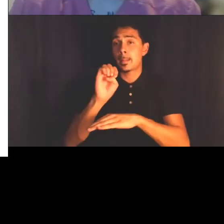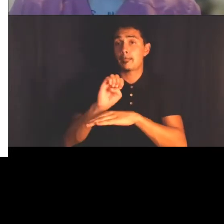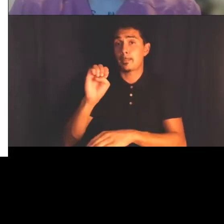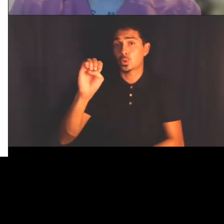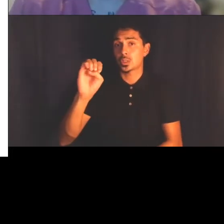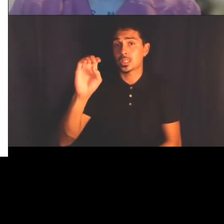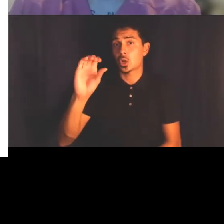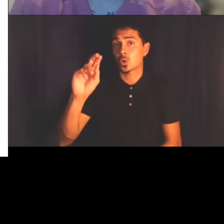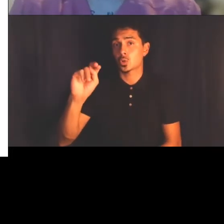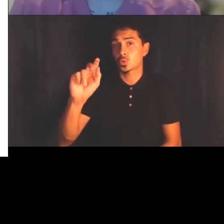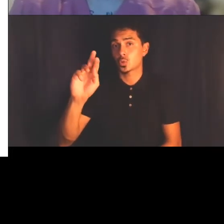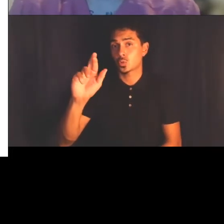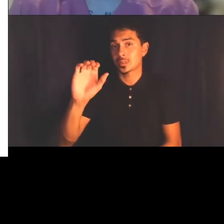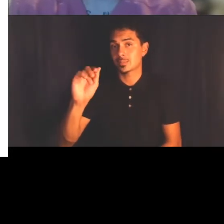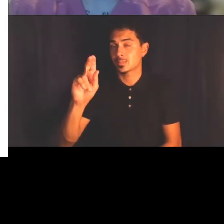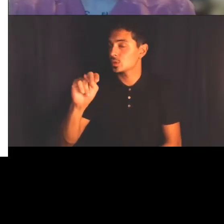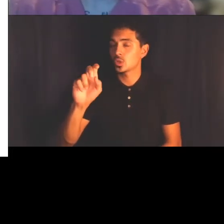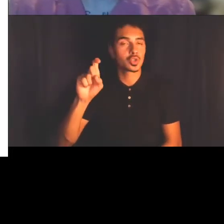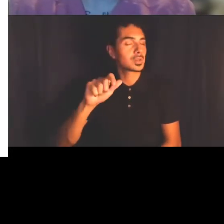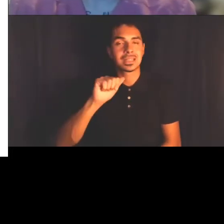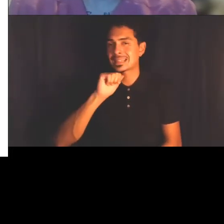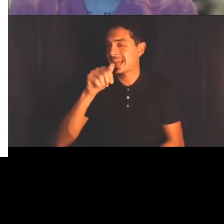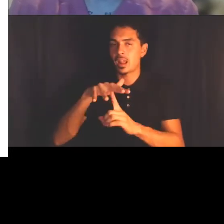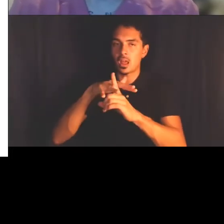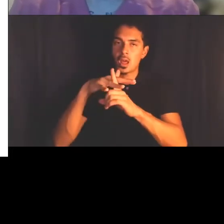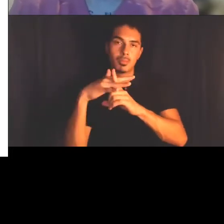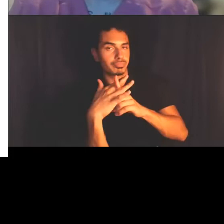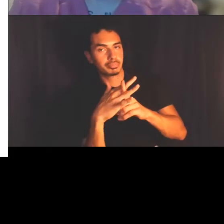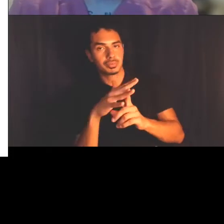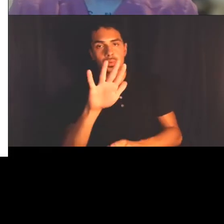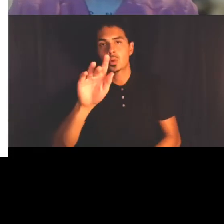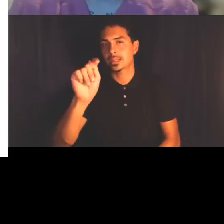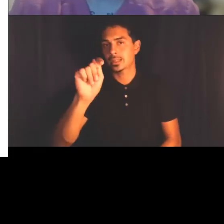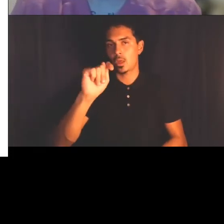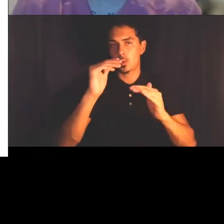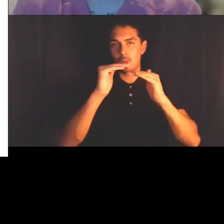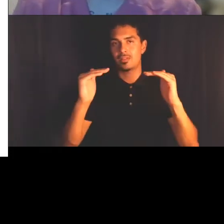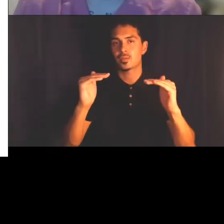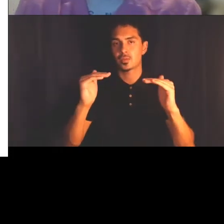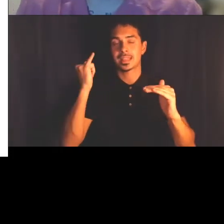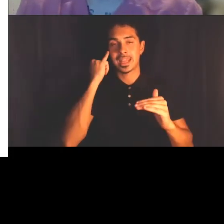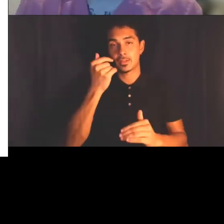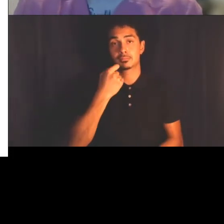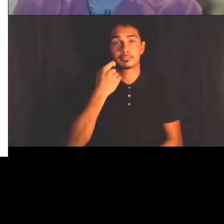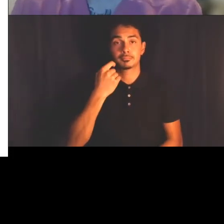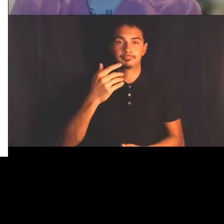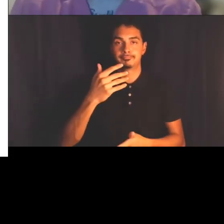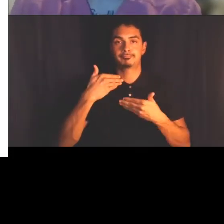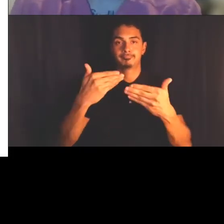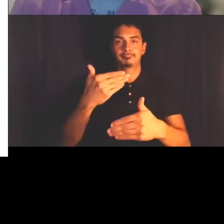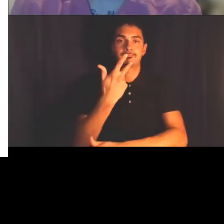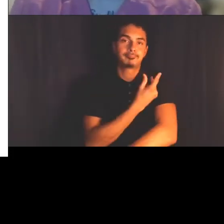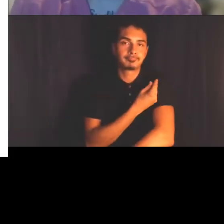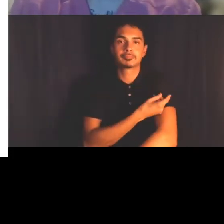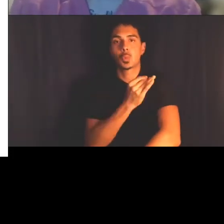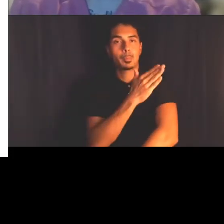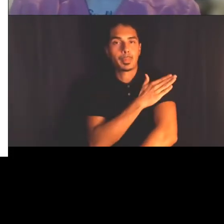So it shouldn't cause their testosterone levels to be impacted in negative ways. It shouldn't start changing anything